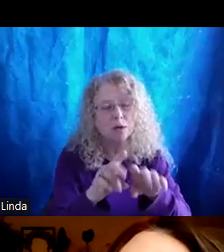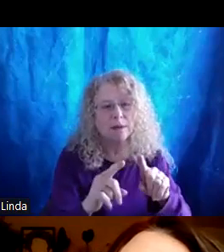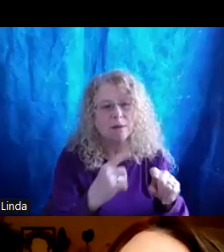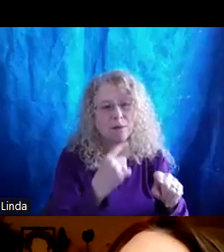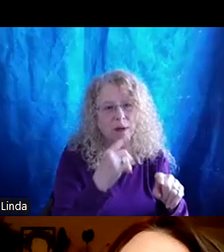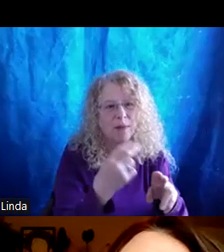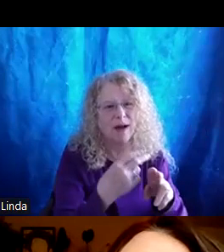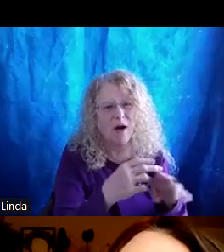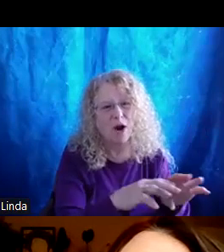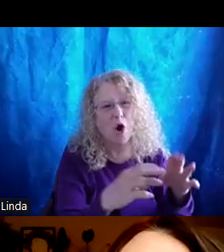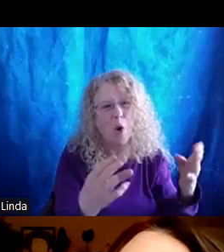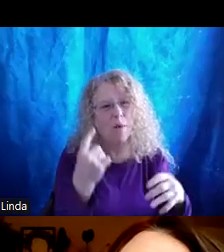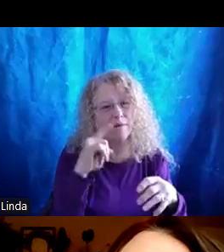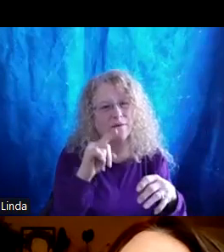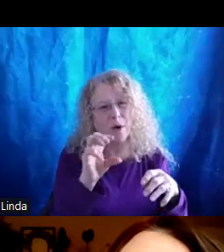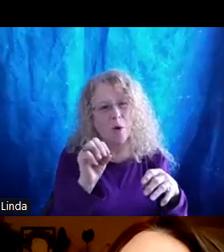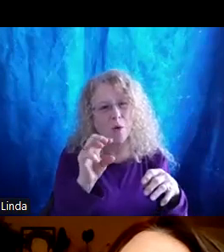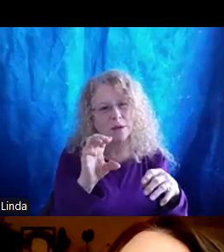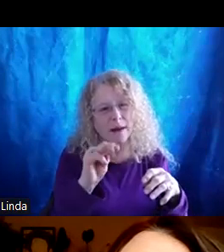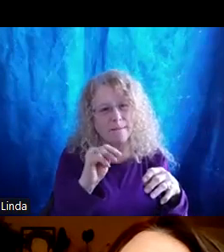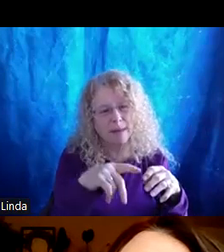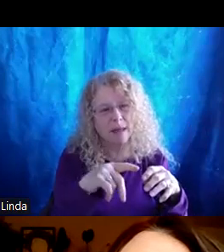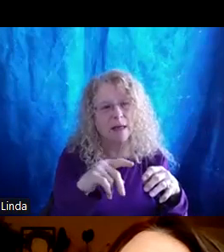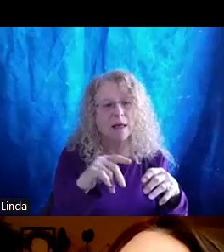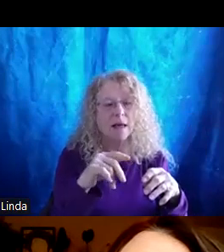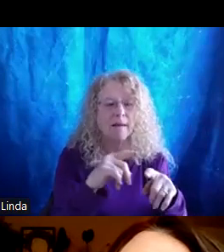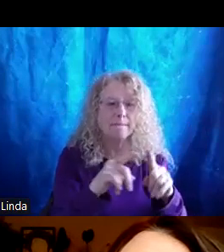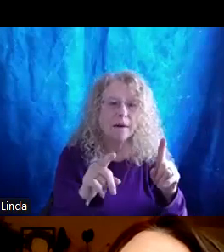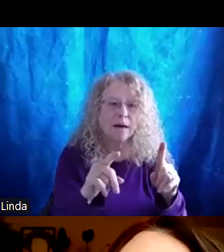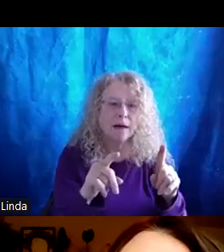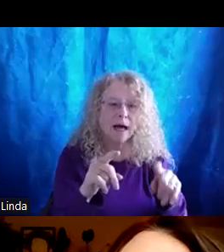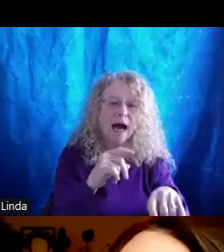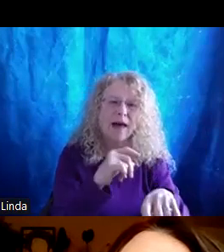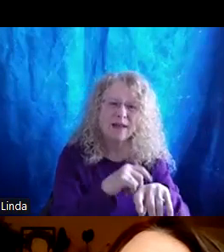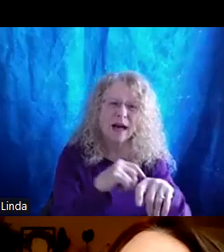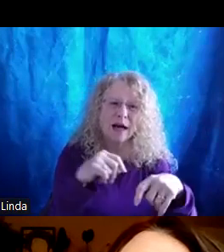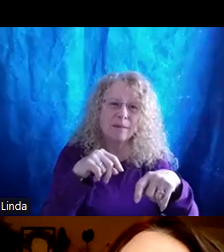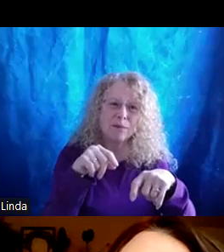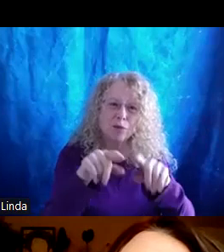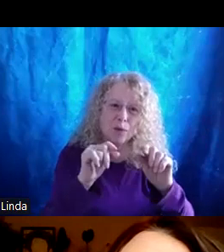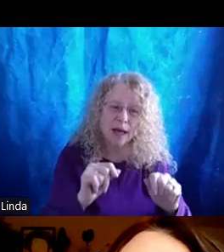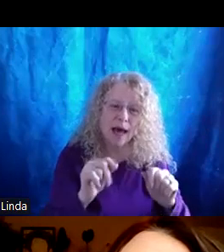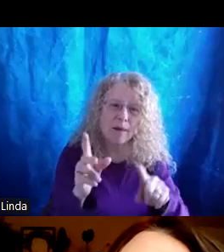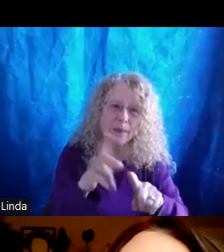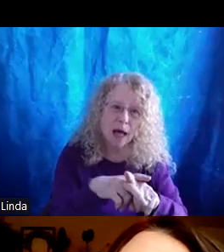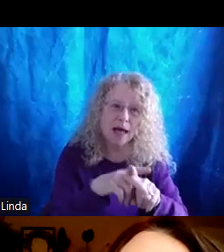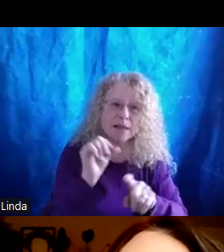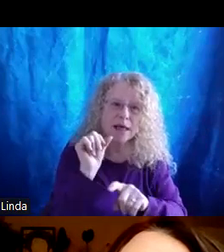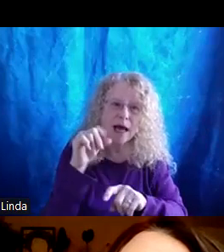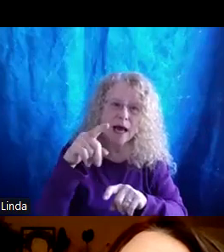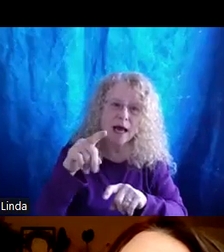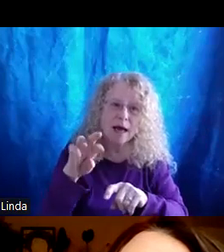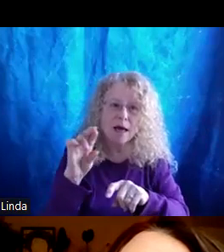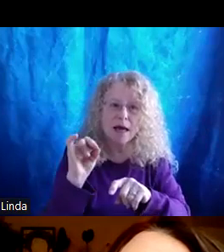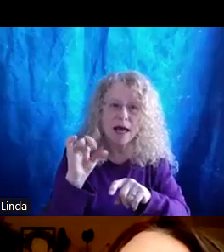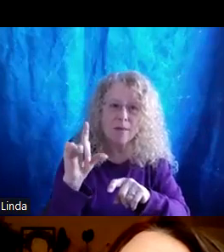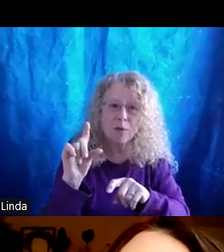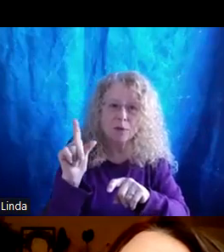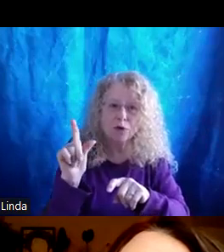FROM OCMP, THE PERIOD THAT YOU CAN APPLY IS APRIL 26TH WOULD BE THE LAST DAY.